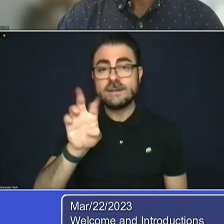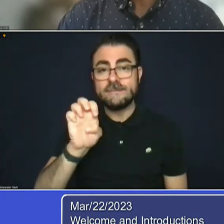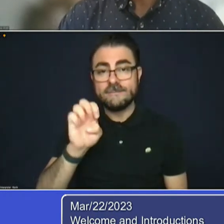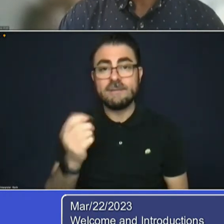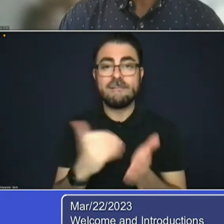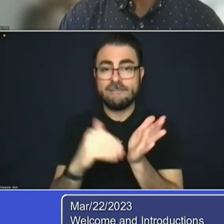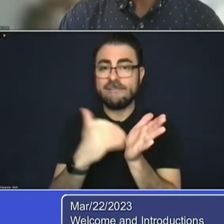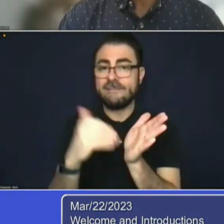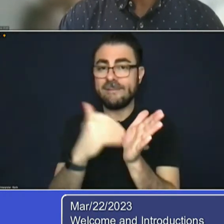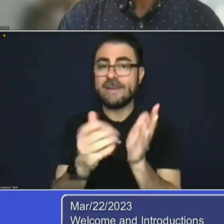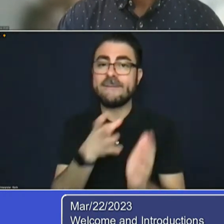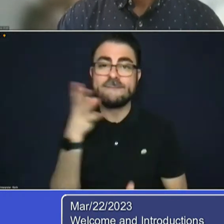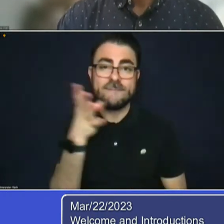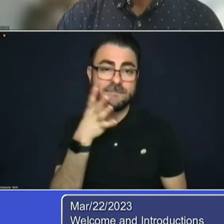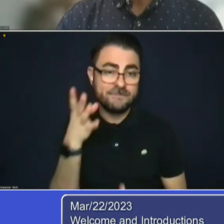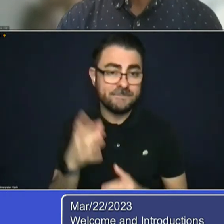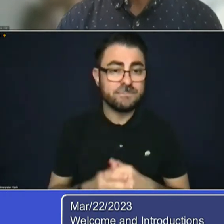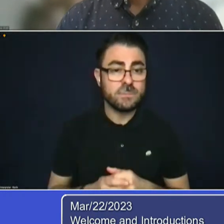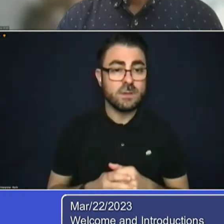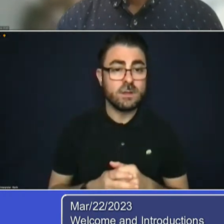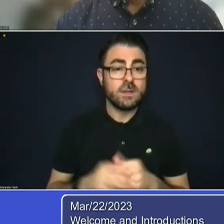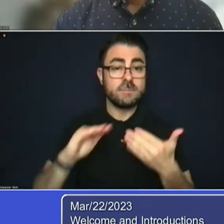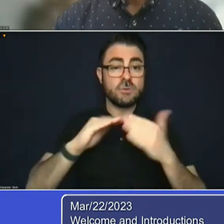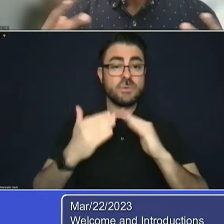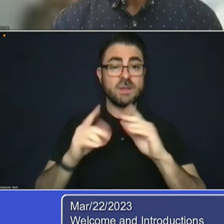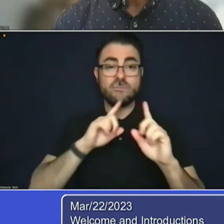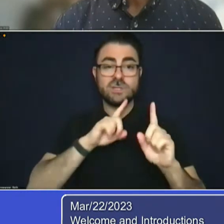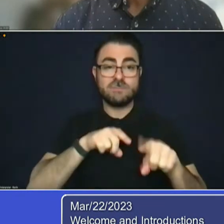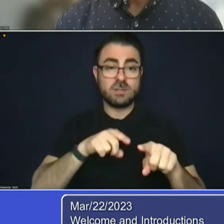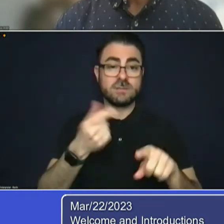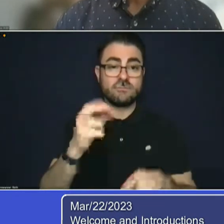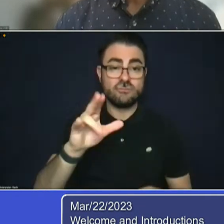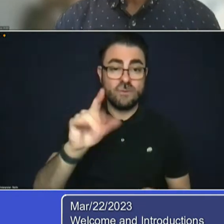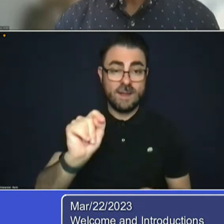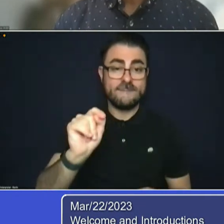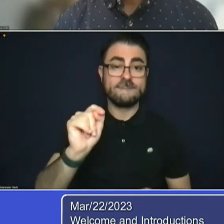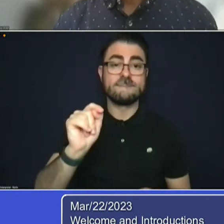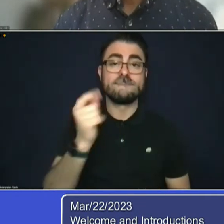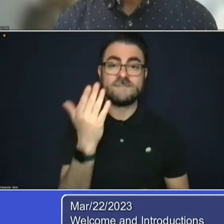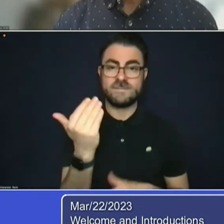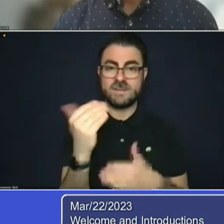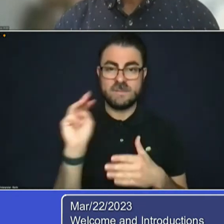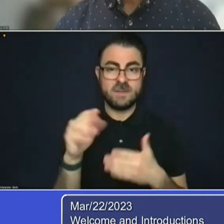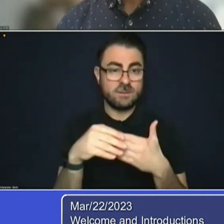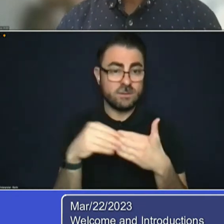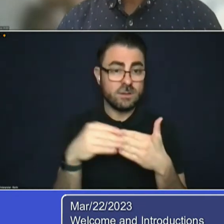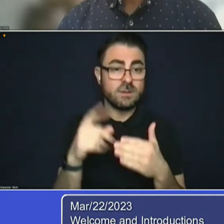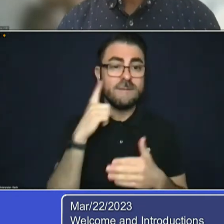WE HAVE ONE PAGE AFTER THIS, REGENERATIVE AGRICULTURE TO